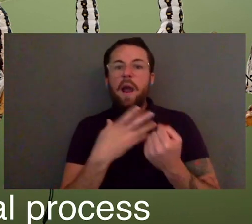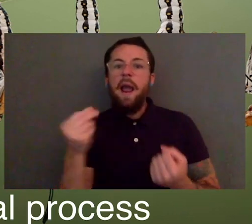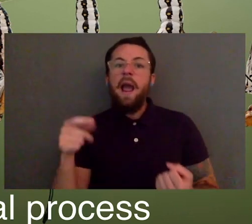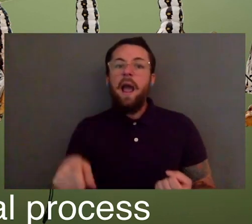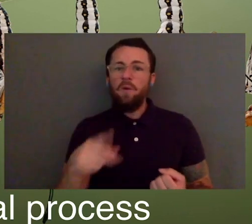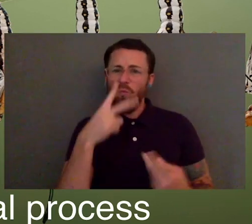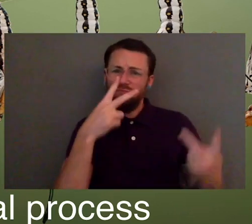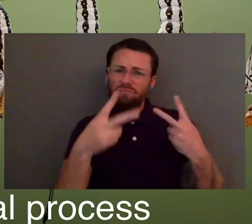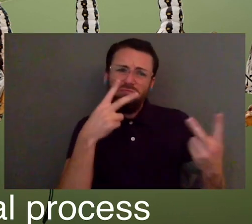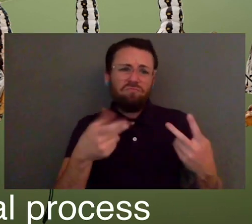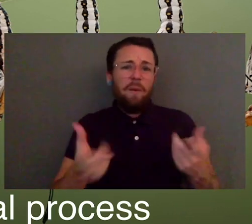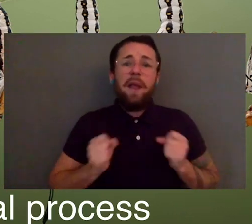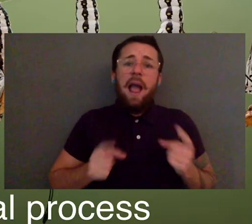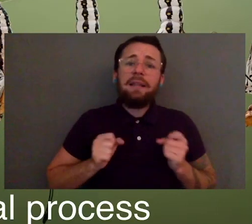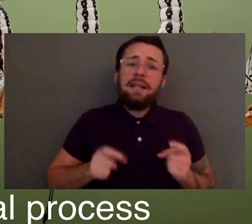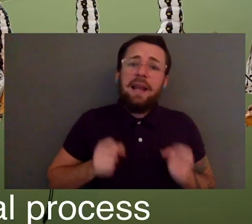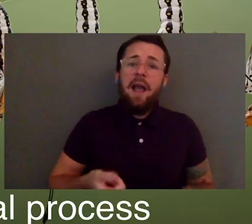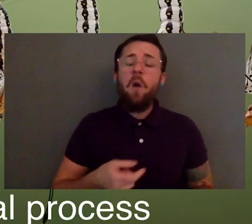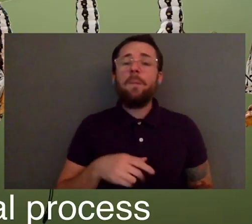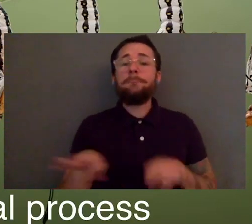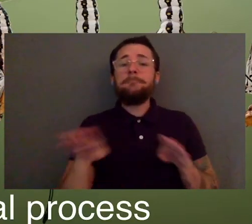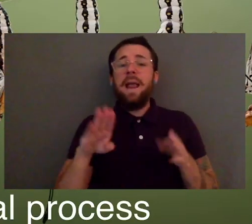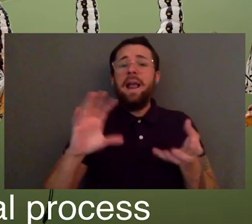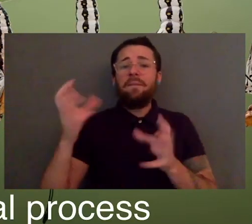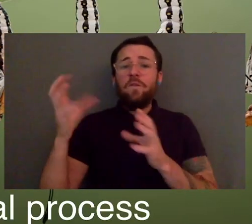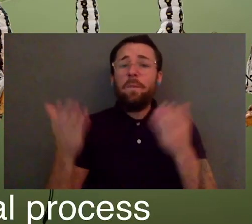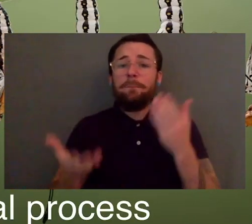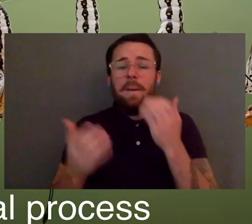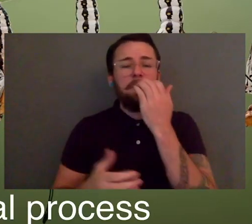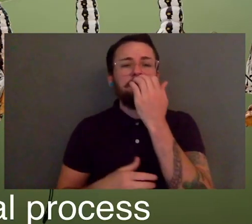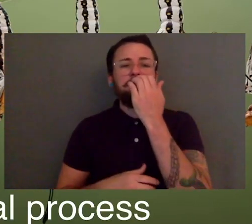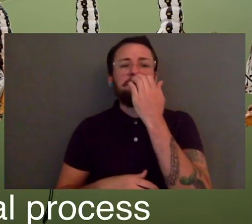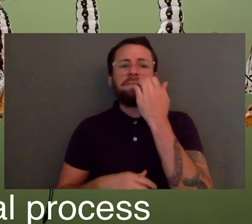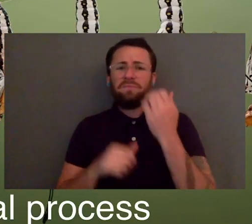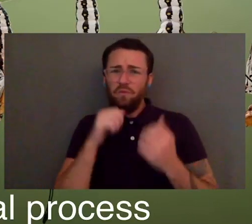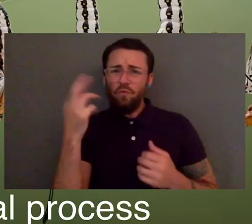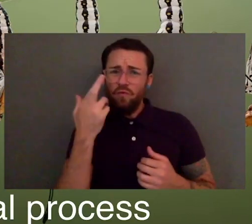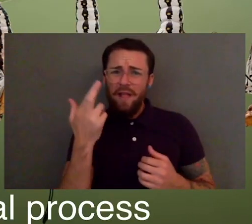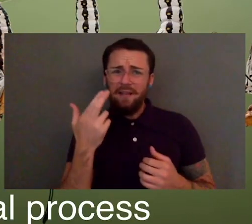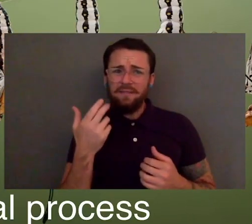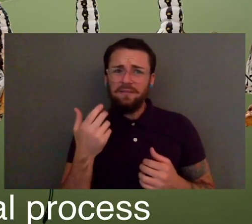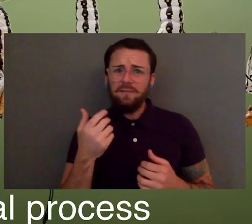changing and looking for support and not seeing it.